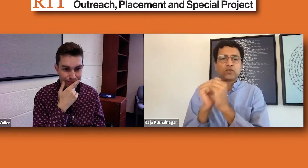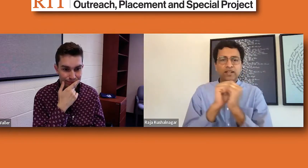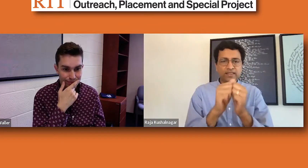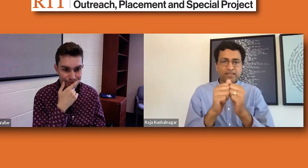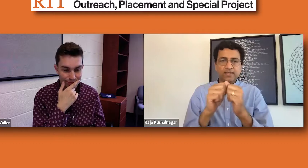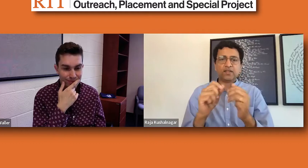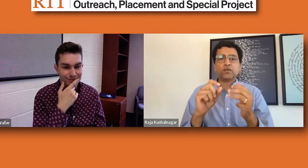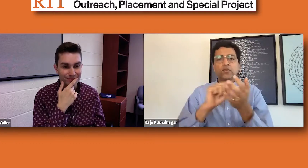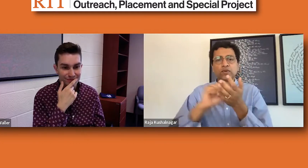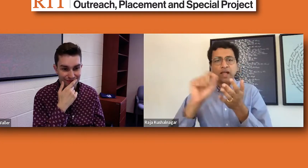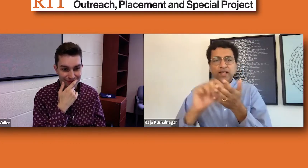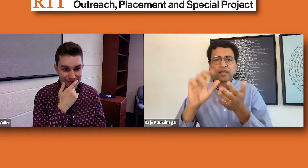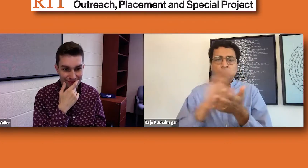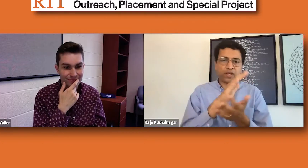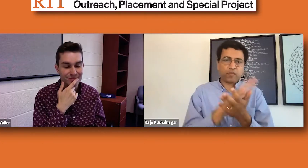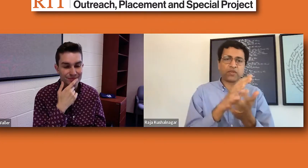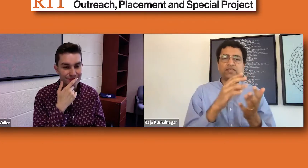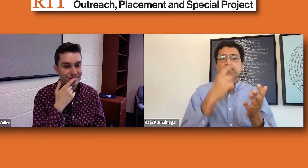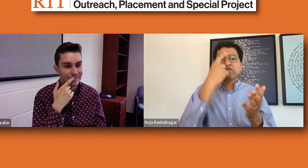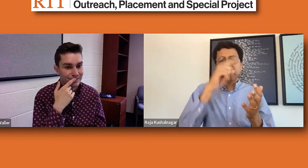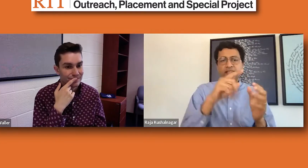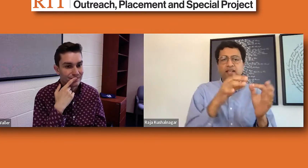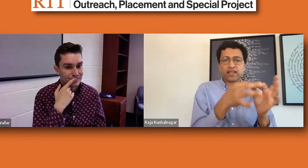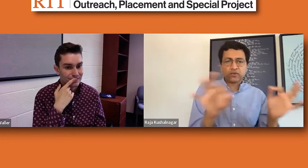But somebody does. And so if we can bring my knowledge of computer science